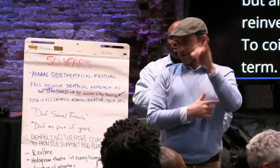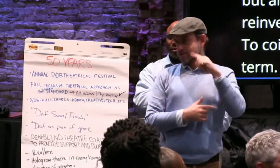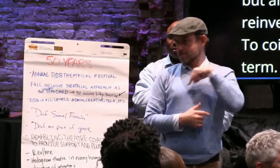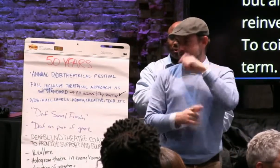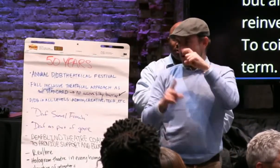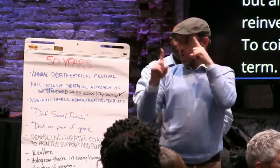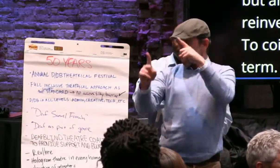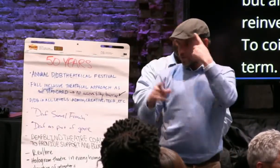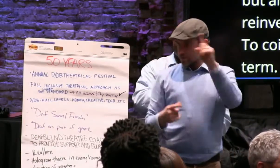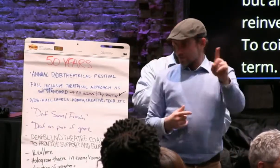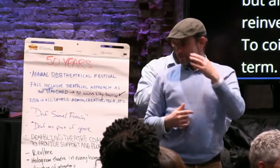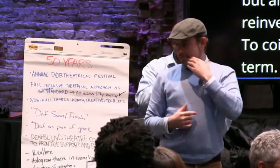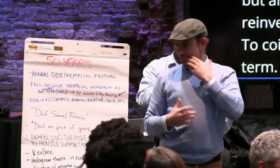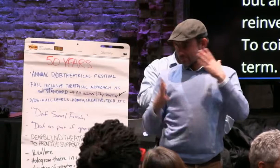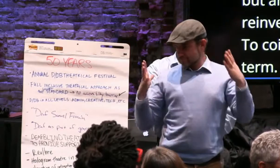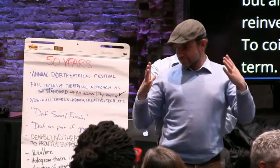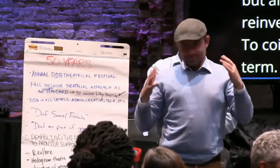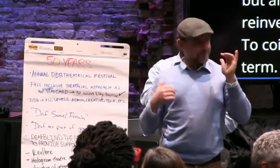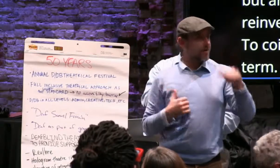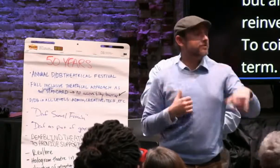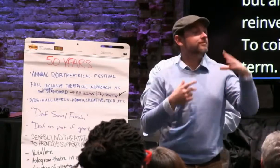and the stage is something different.